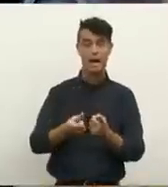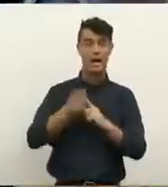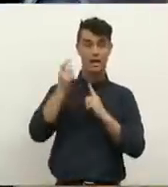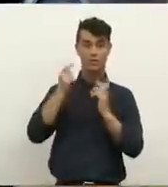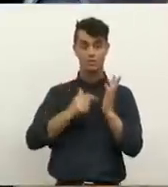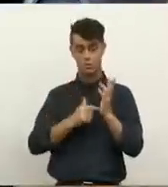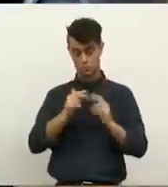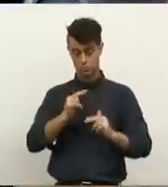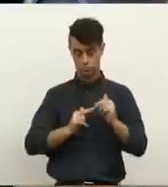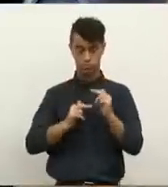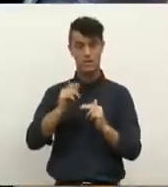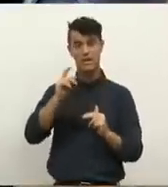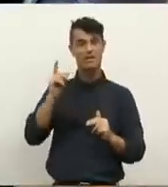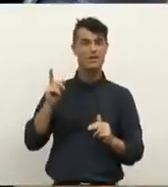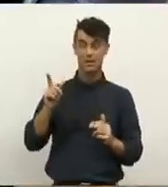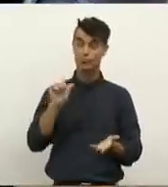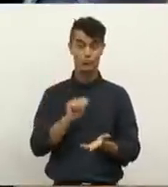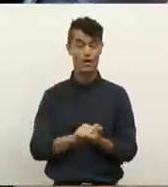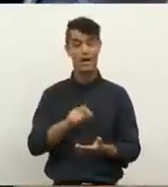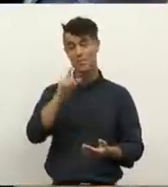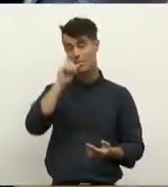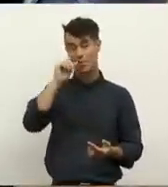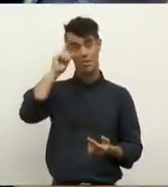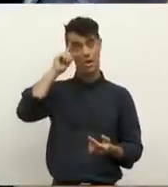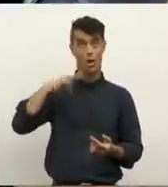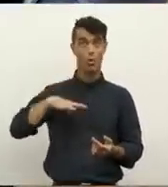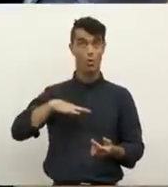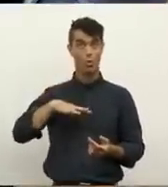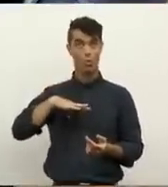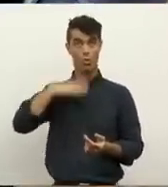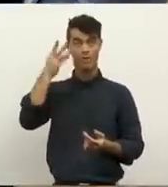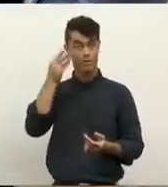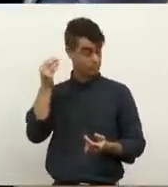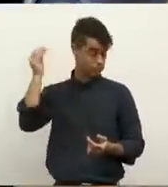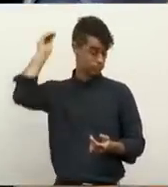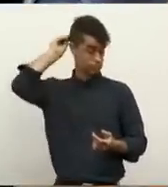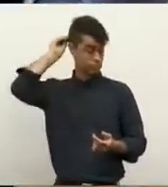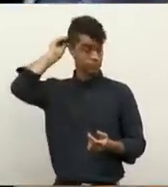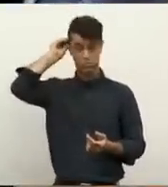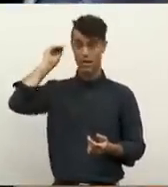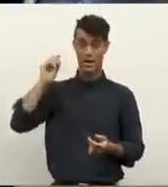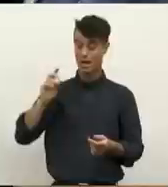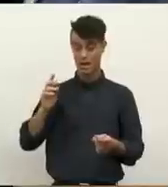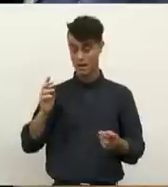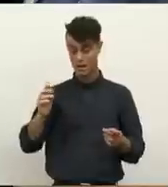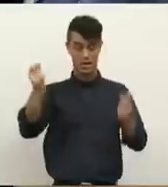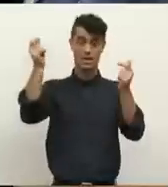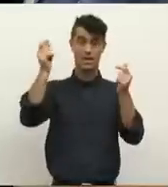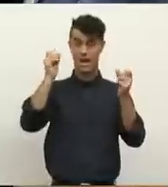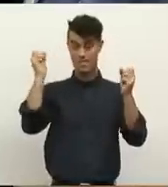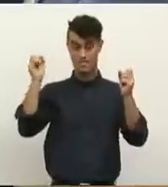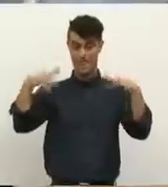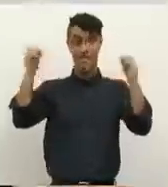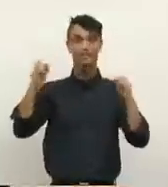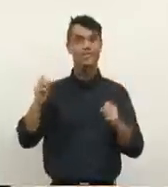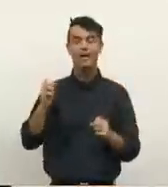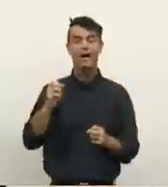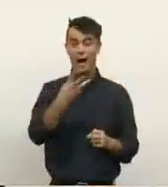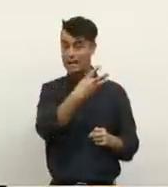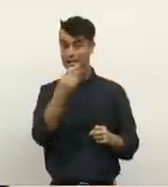People think that really is, you get a cochlear implant and it's like magic. For some people it is, but sometimes it is a bit of a longer journey.